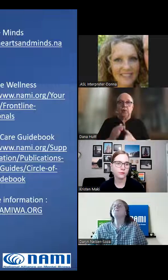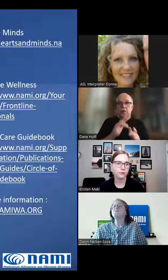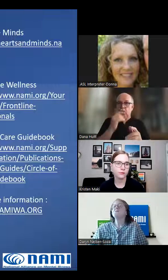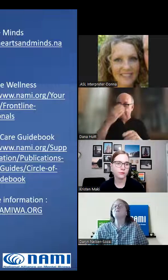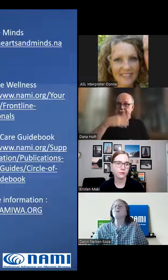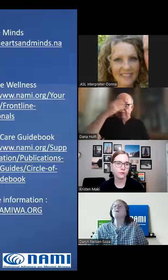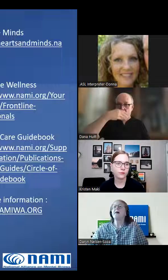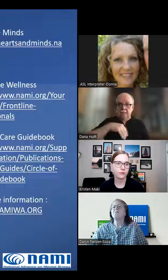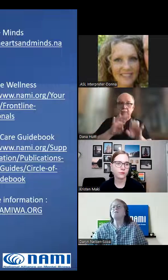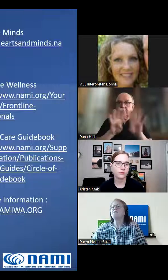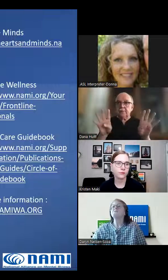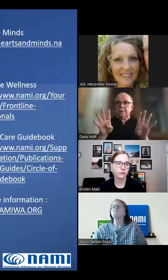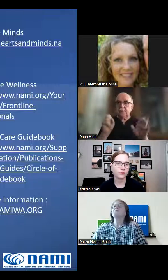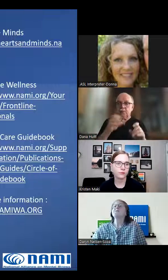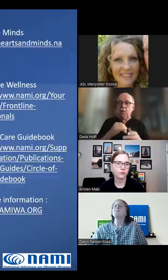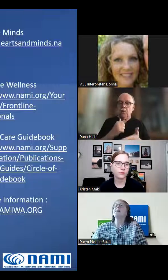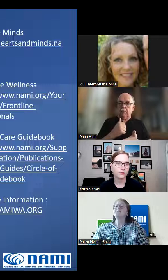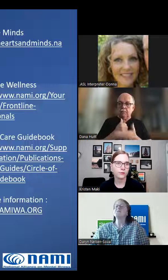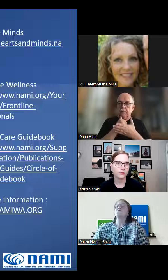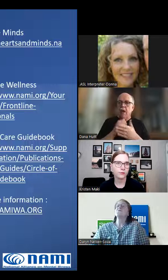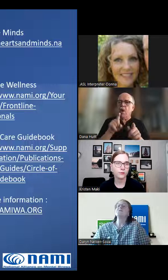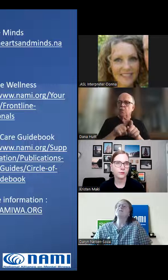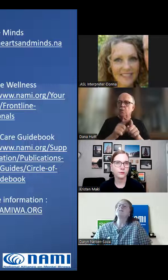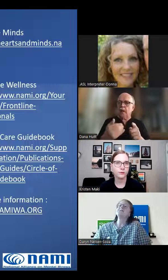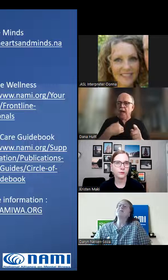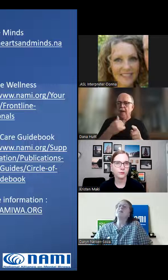. So I'm going to turn it over at this point to the